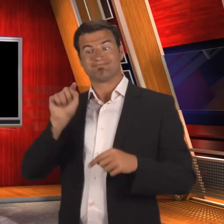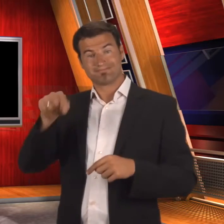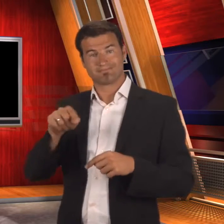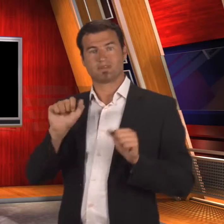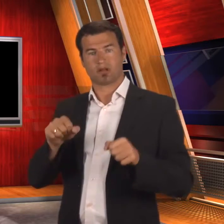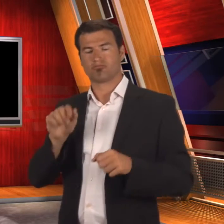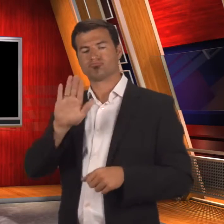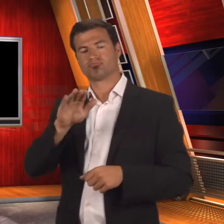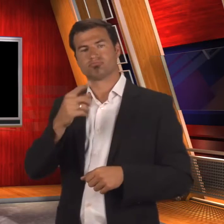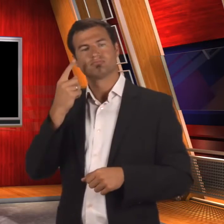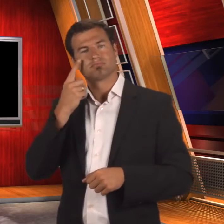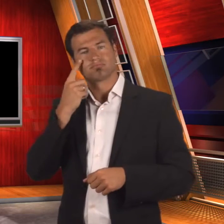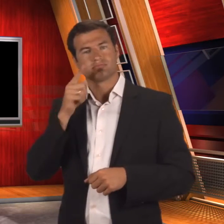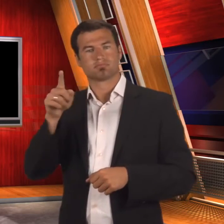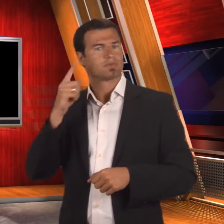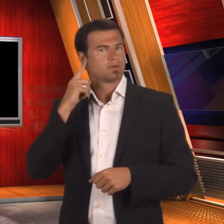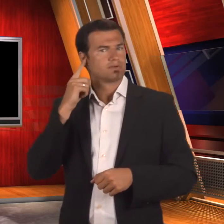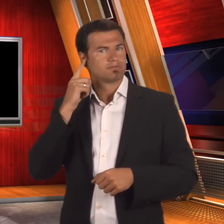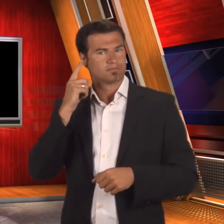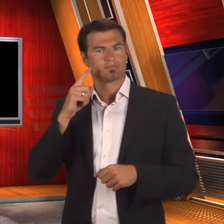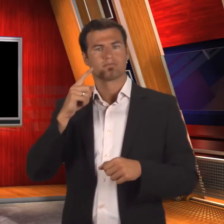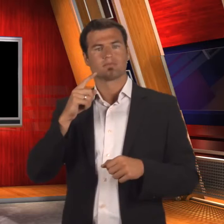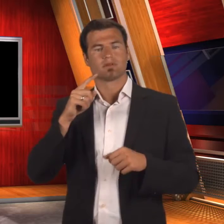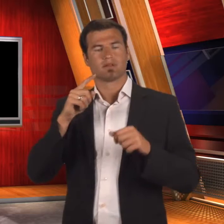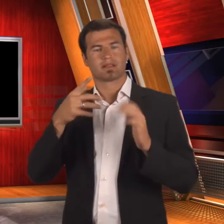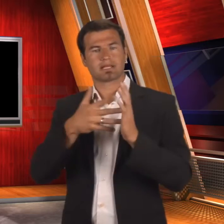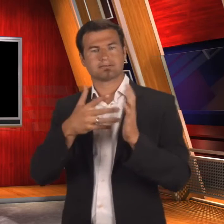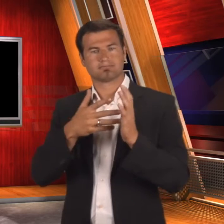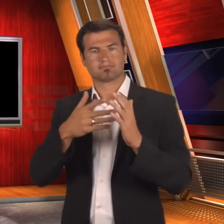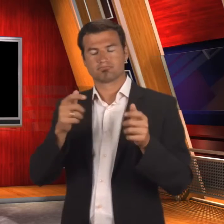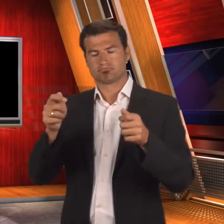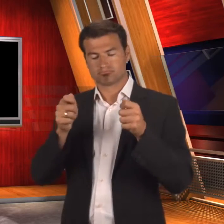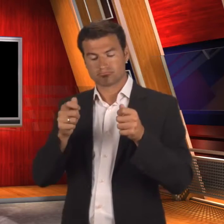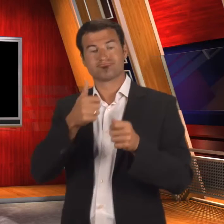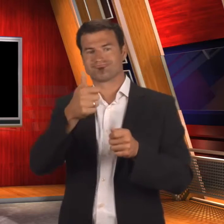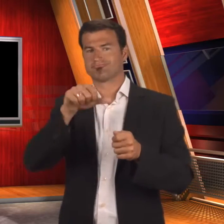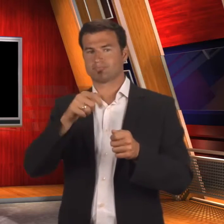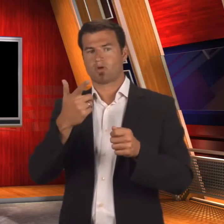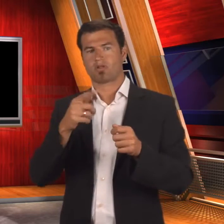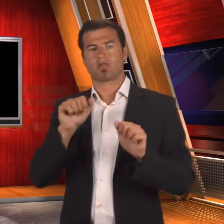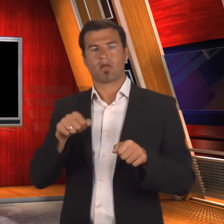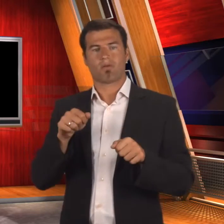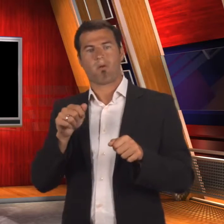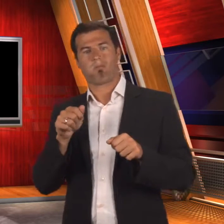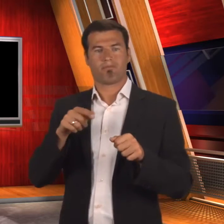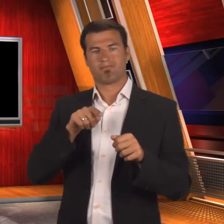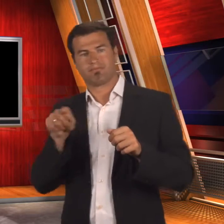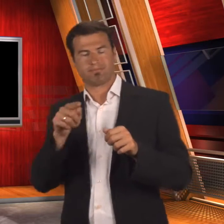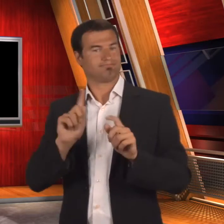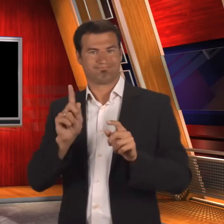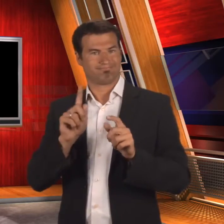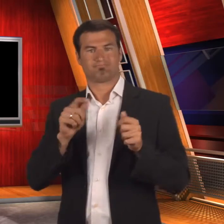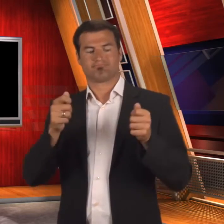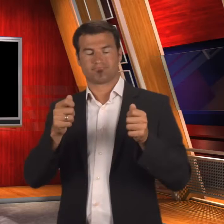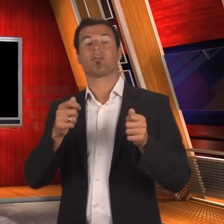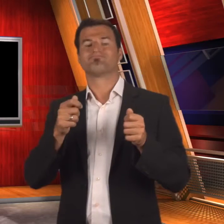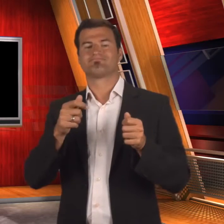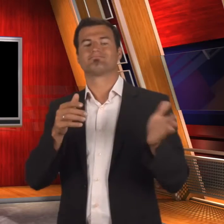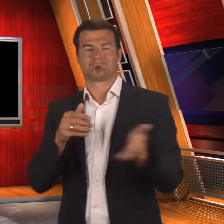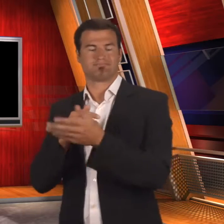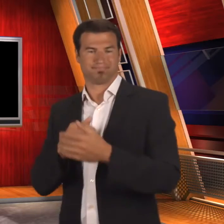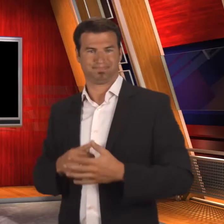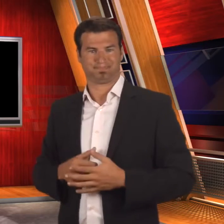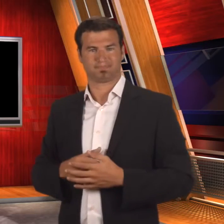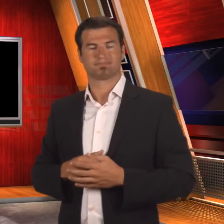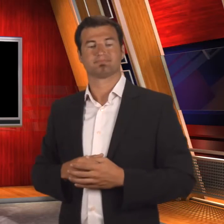independent audiologists and are liable to random audiology